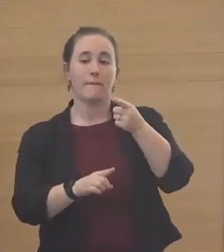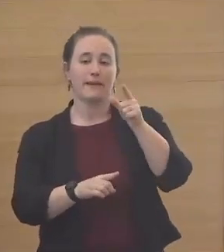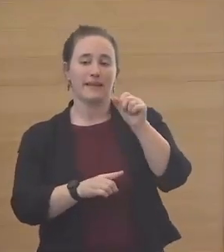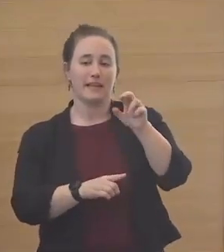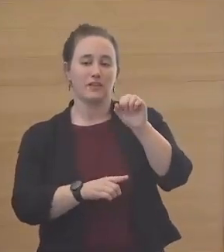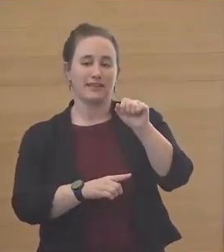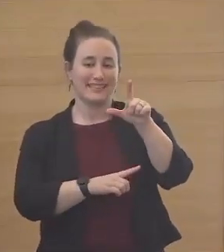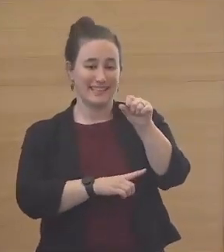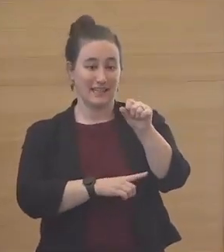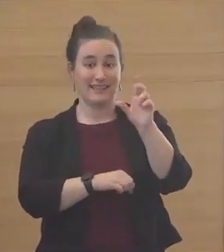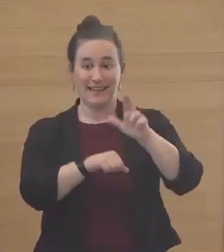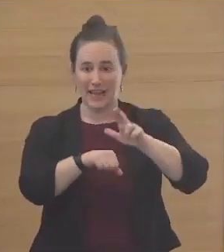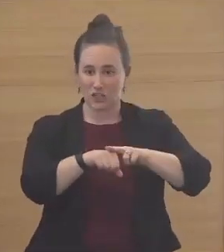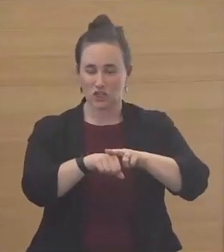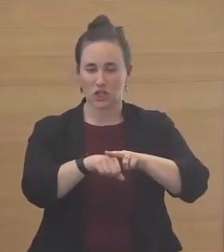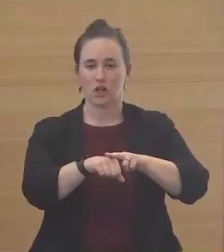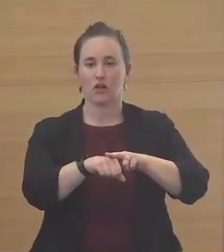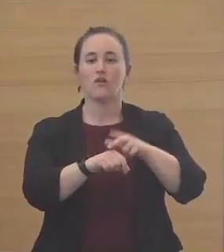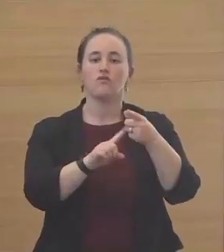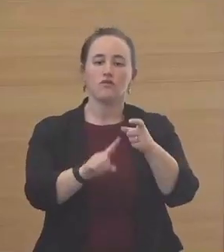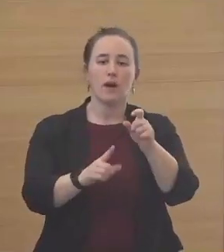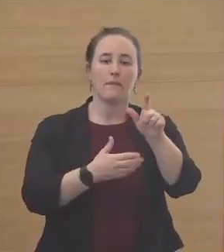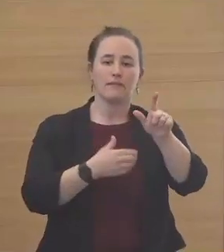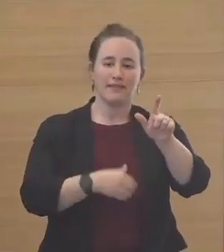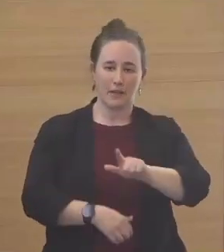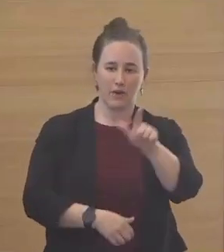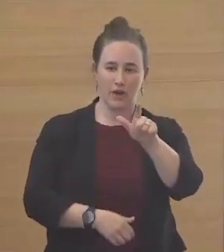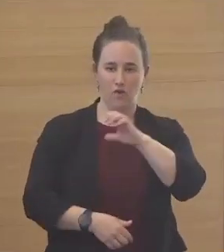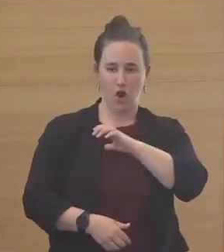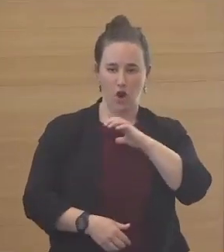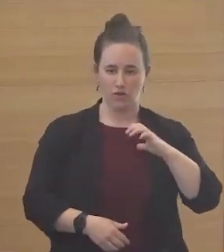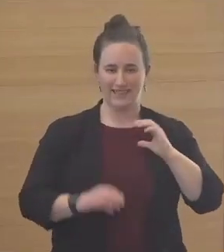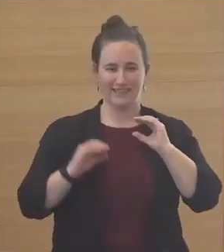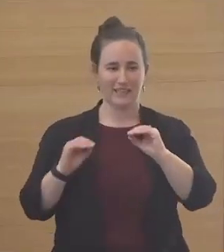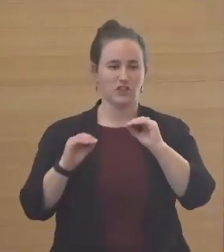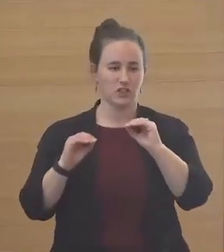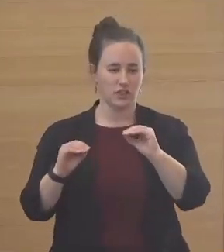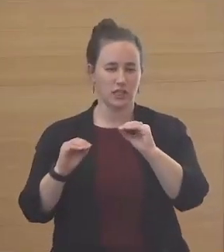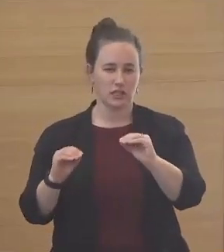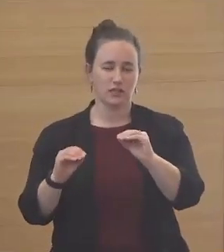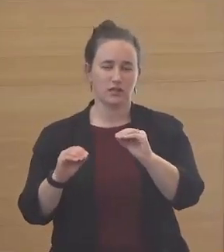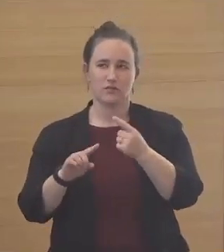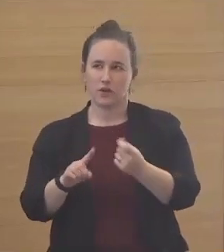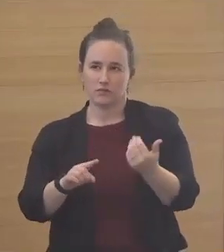Congress teaching with primary sources back in 2022.